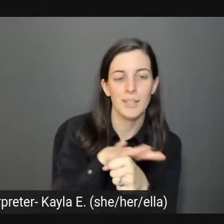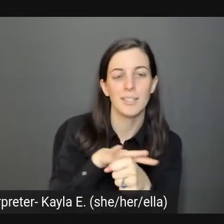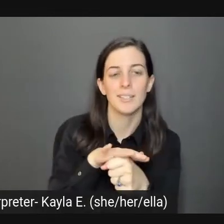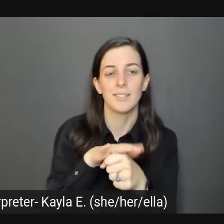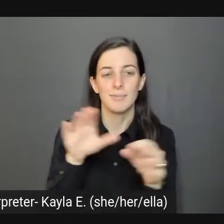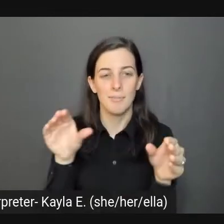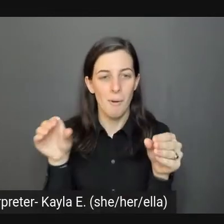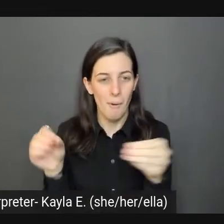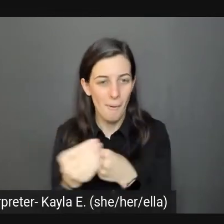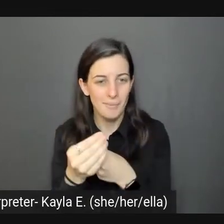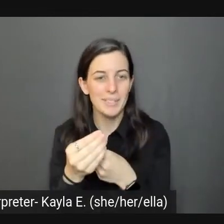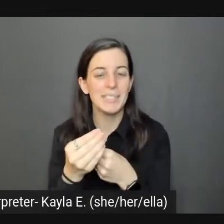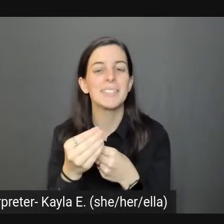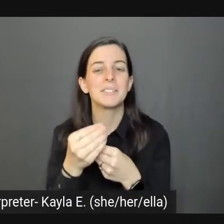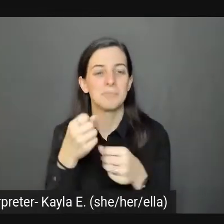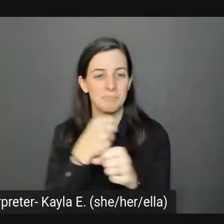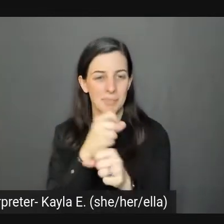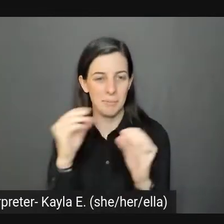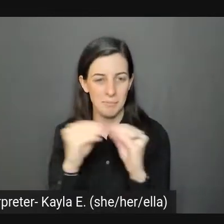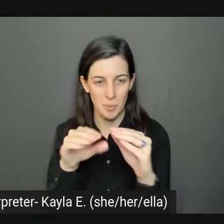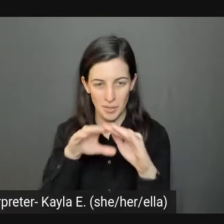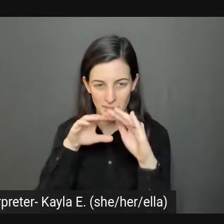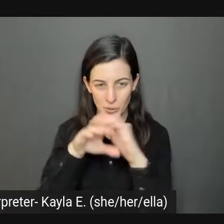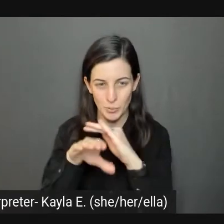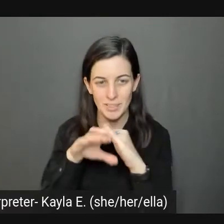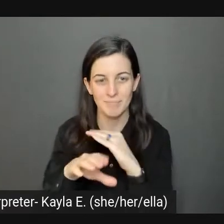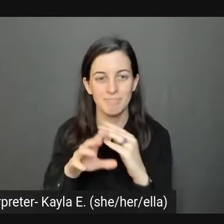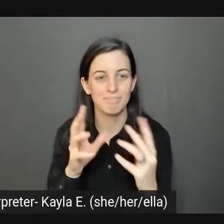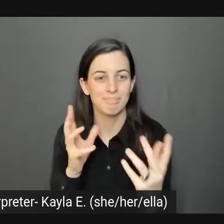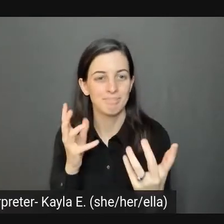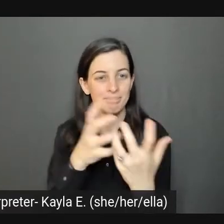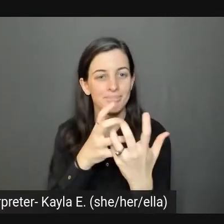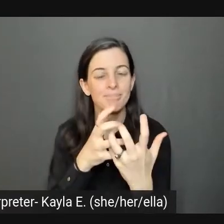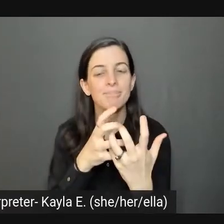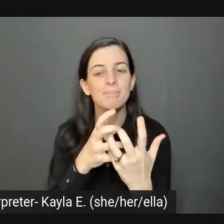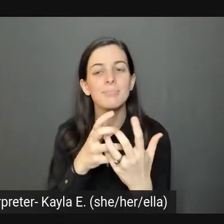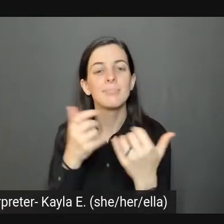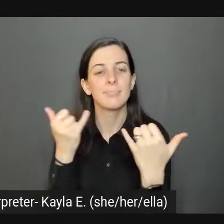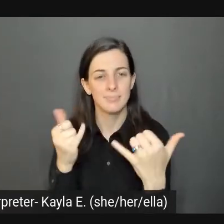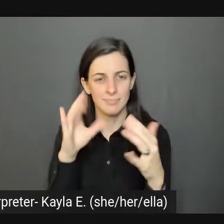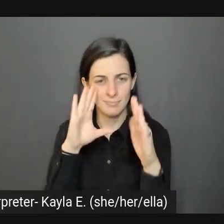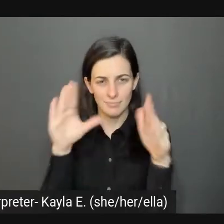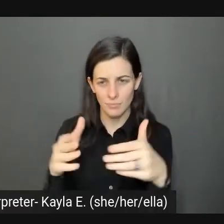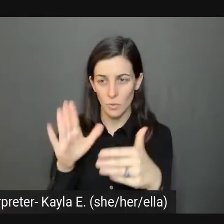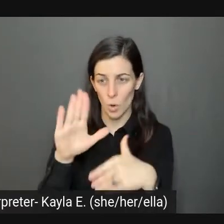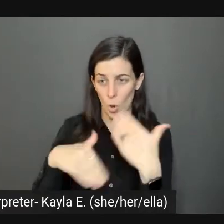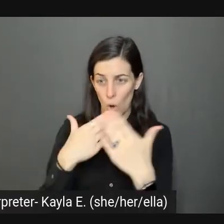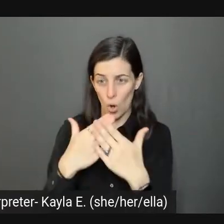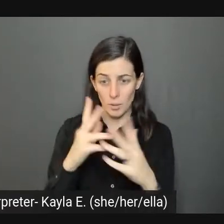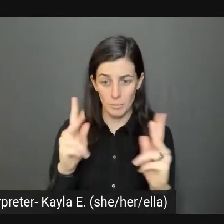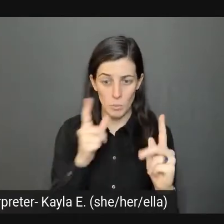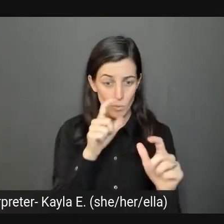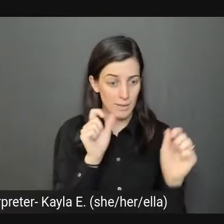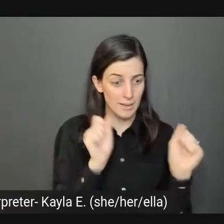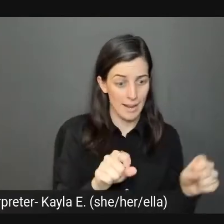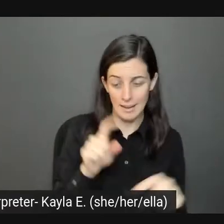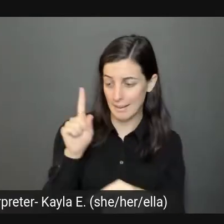and she is now building SenseIT to focus on eliminating the gap between those who can and cannot use the internet.